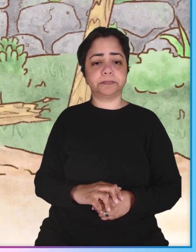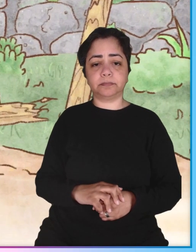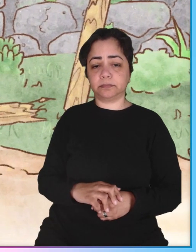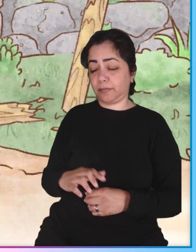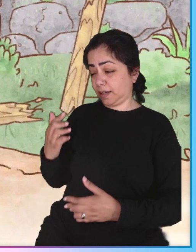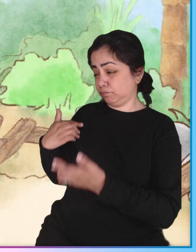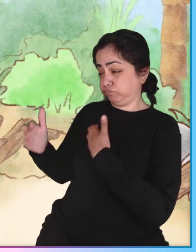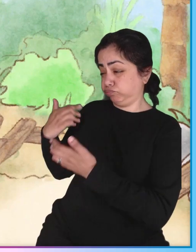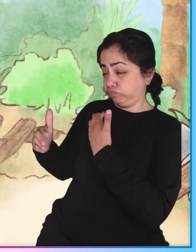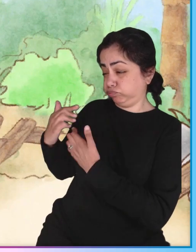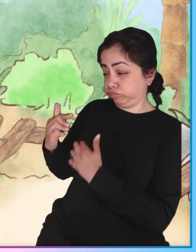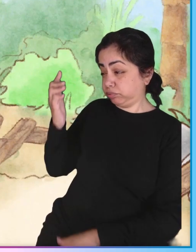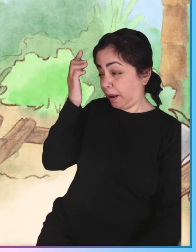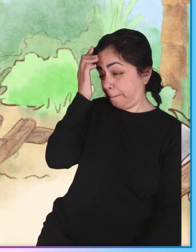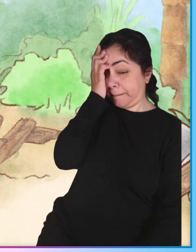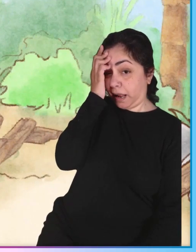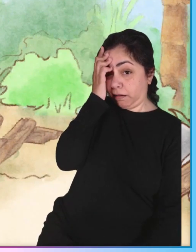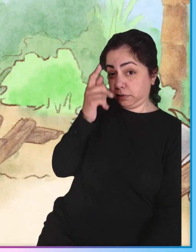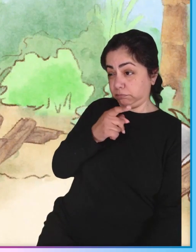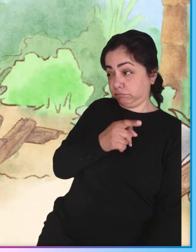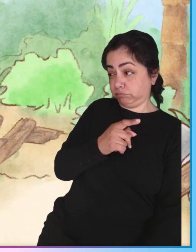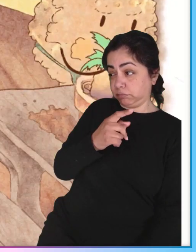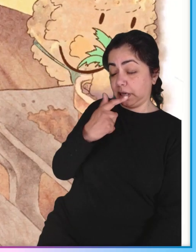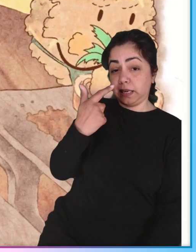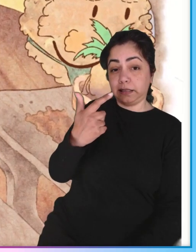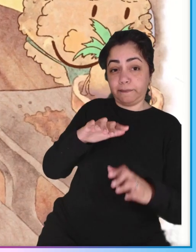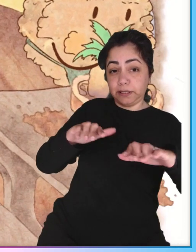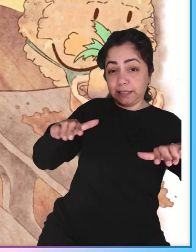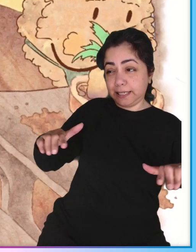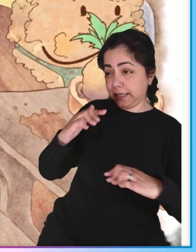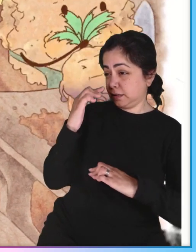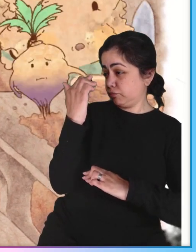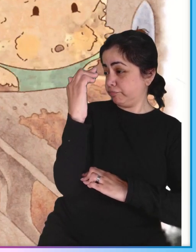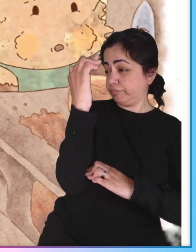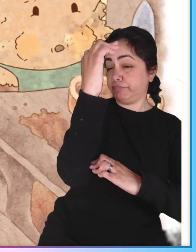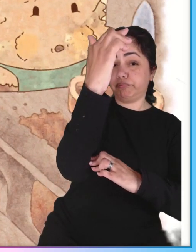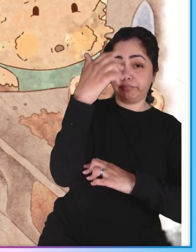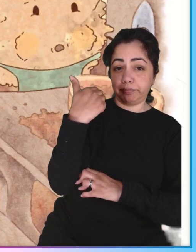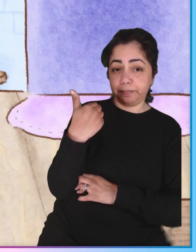[Grandpa] It looks like they could use some help, and lots of it.